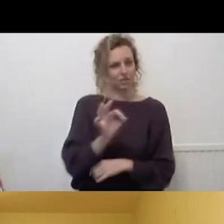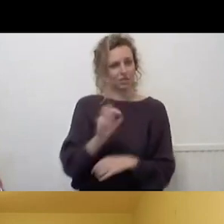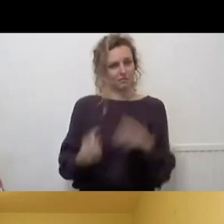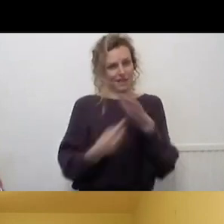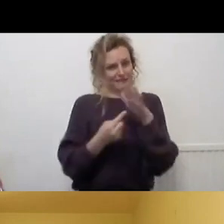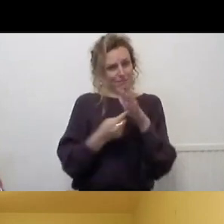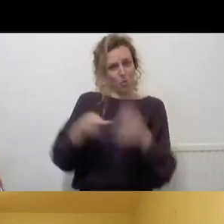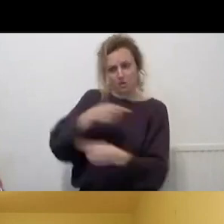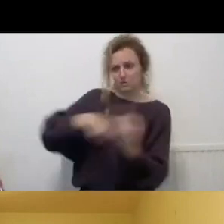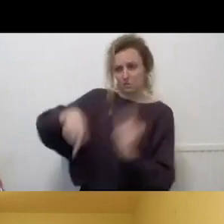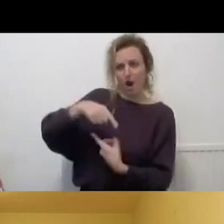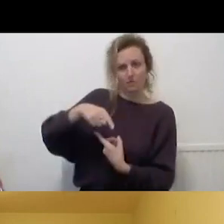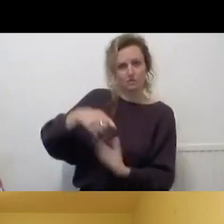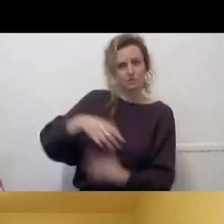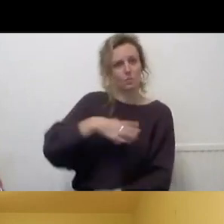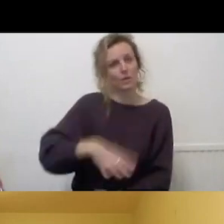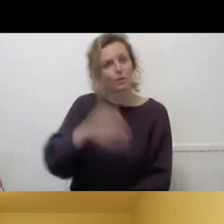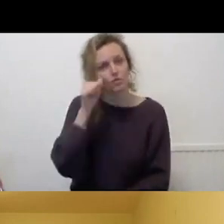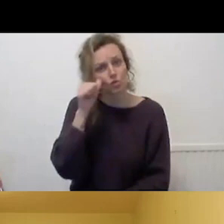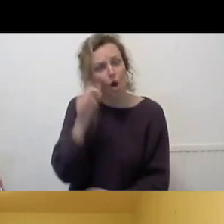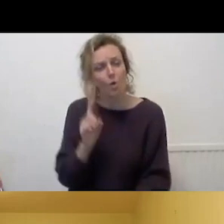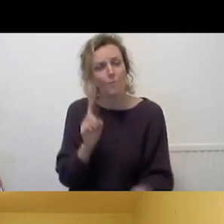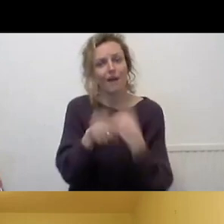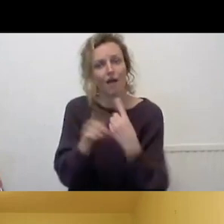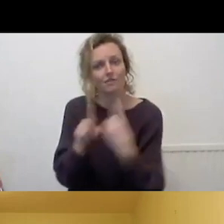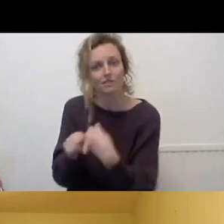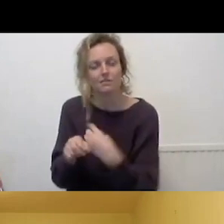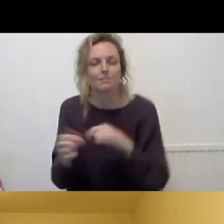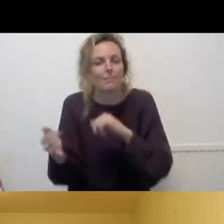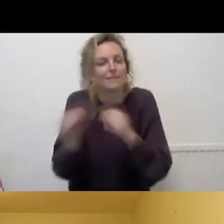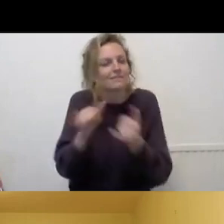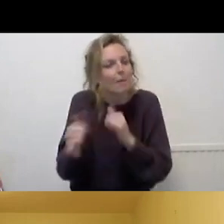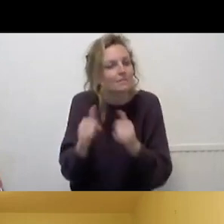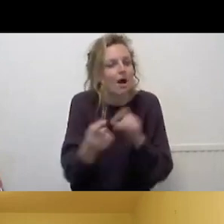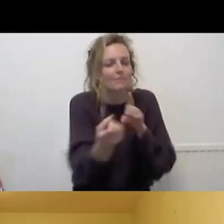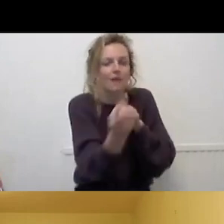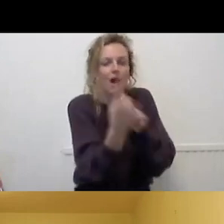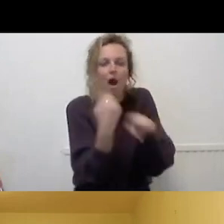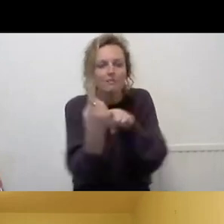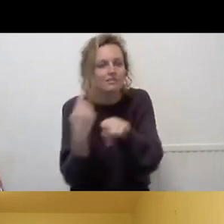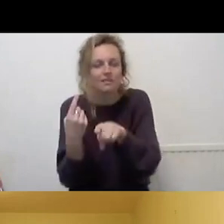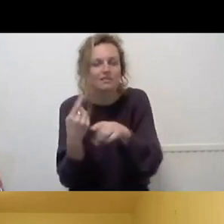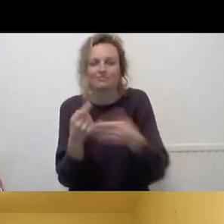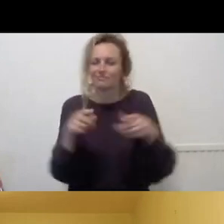And when the information is out there, it may not be available in a way, but it will reach us